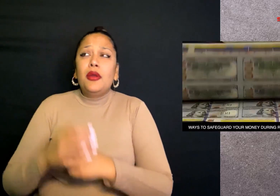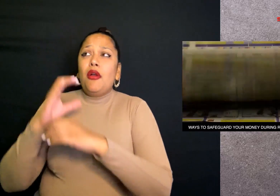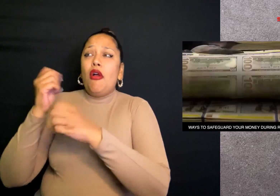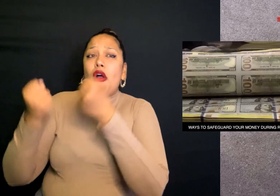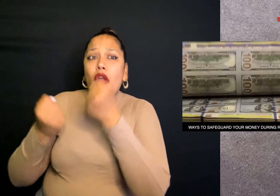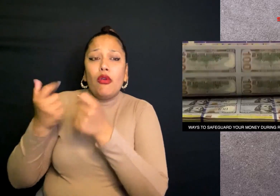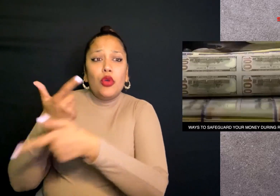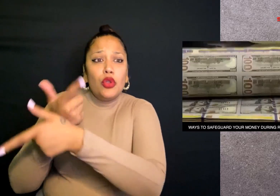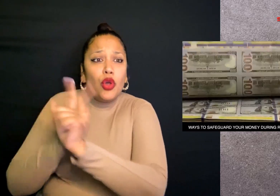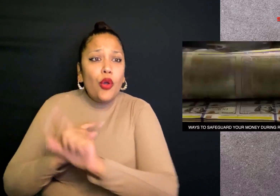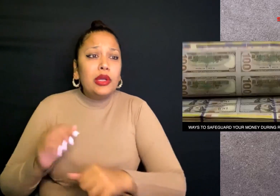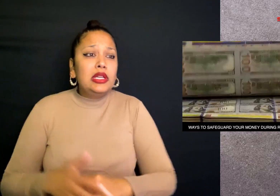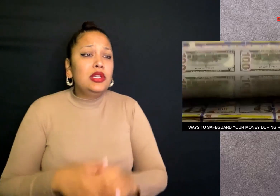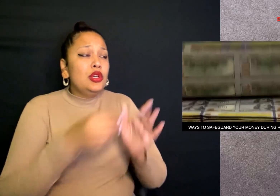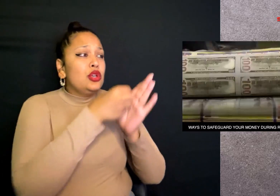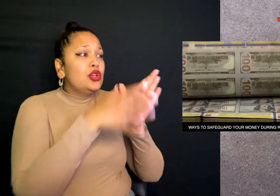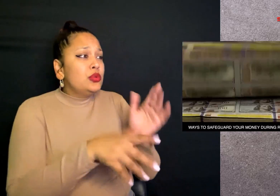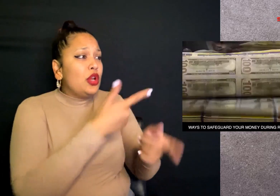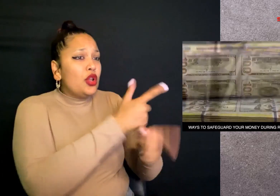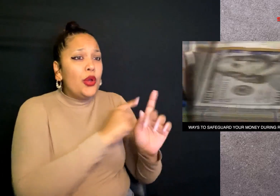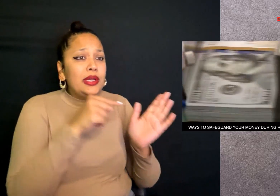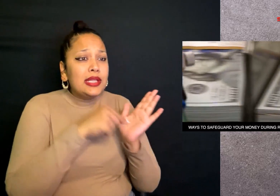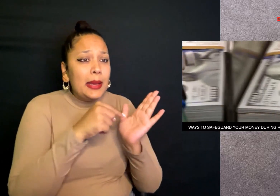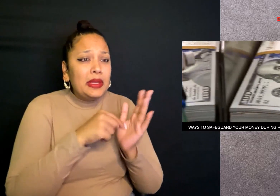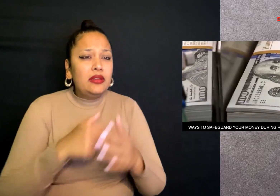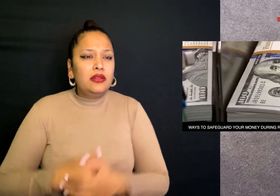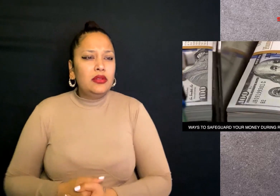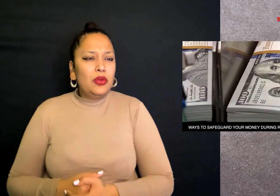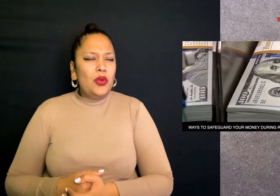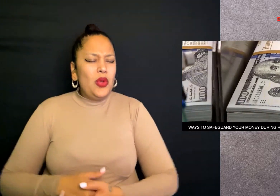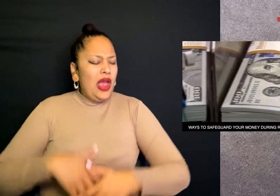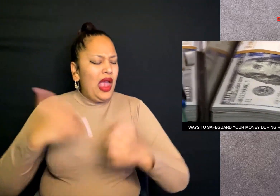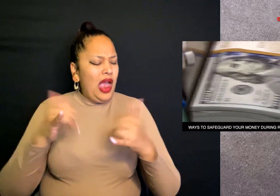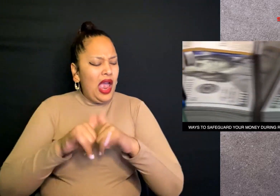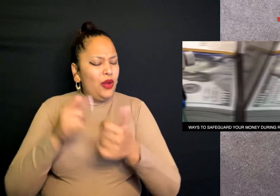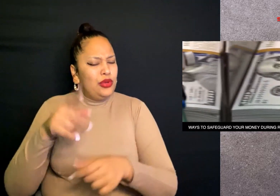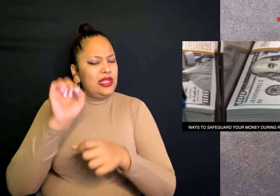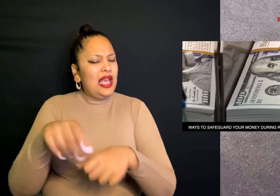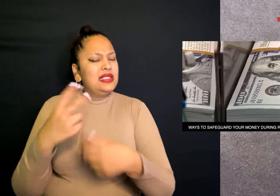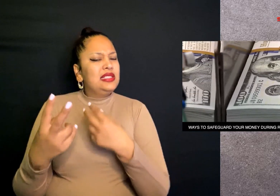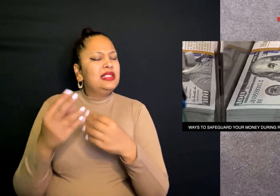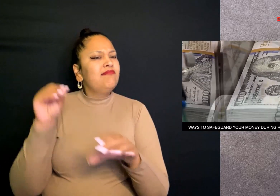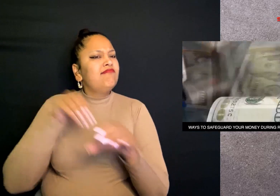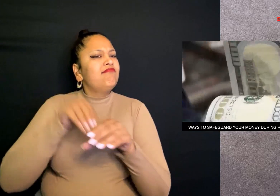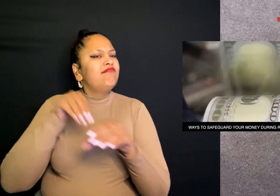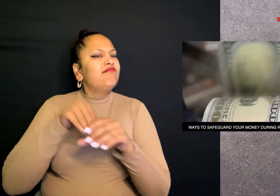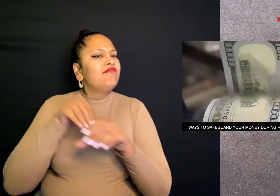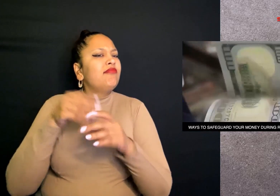interest rates it become more expensive to borrow money for credit cards car loans and